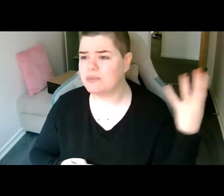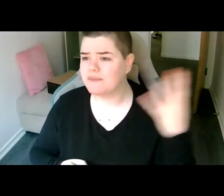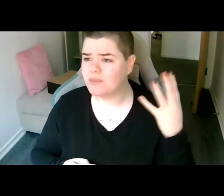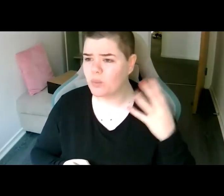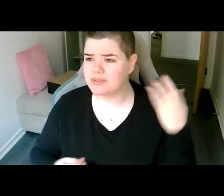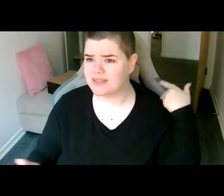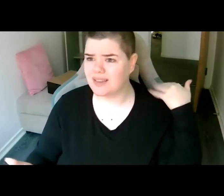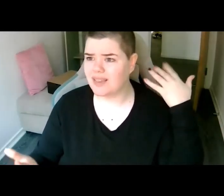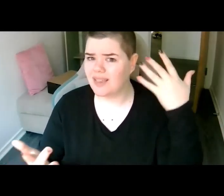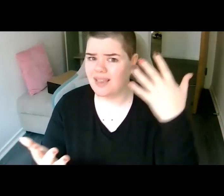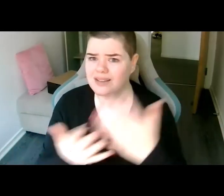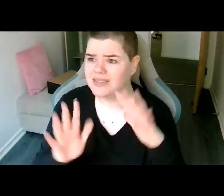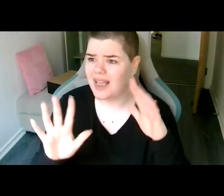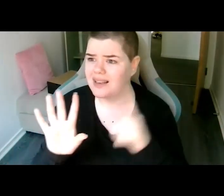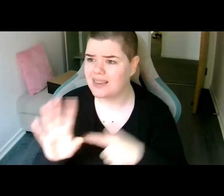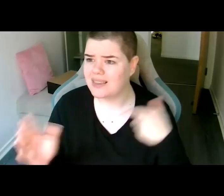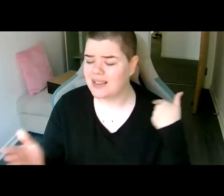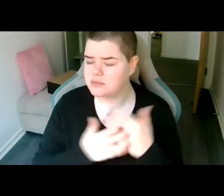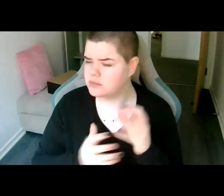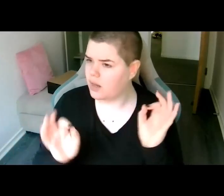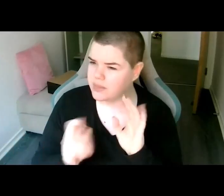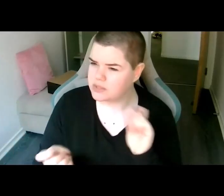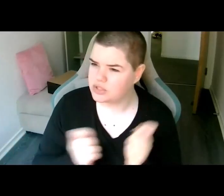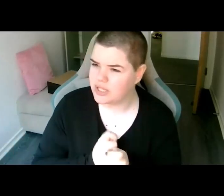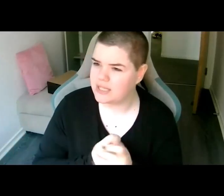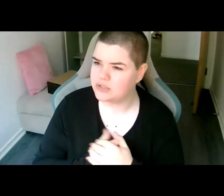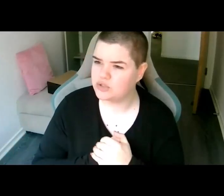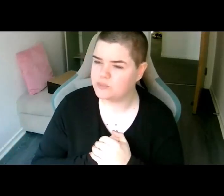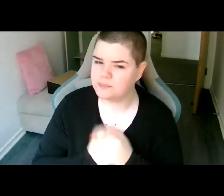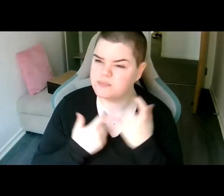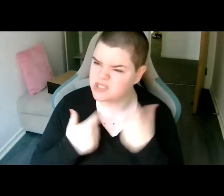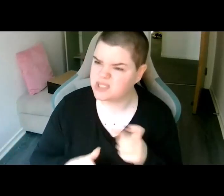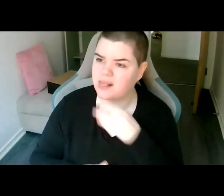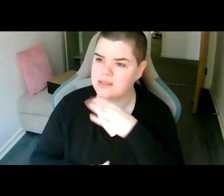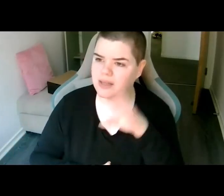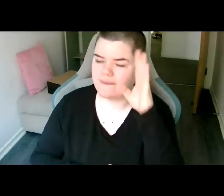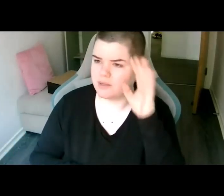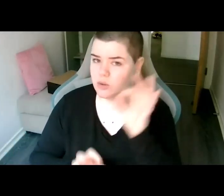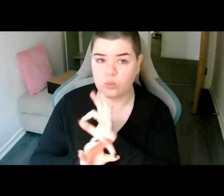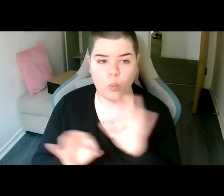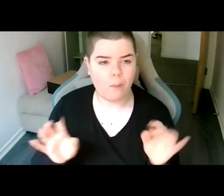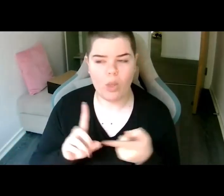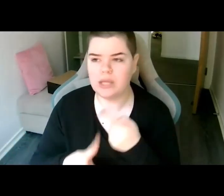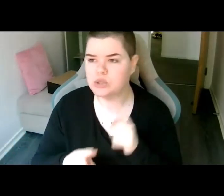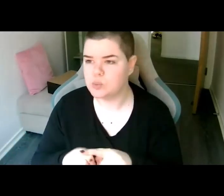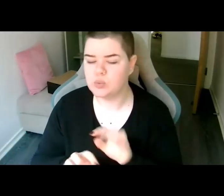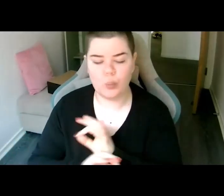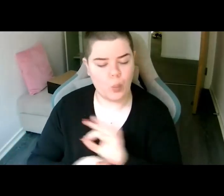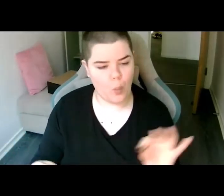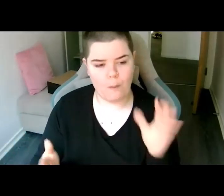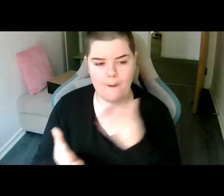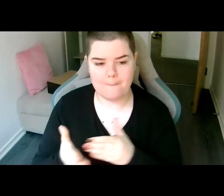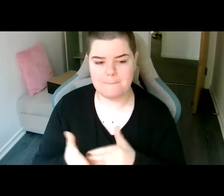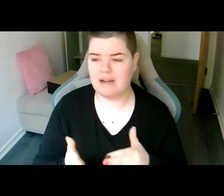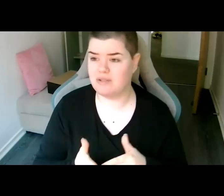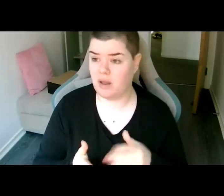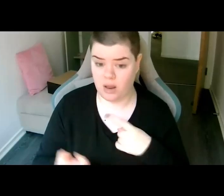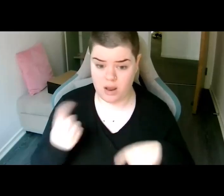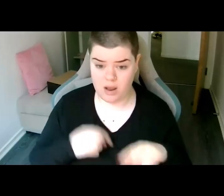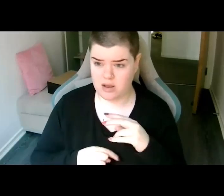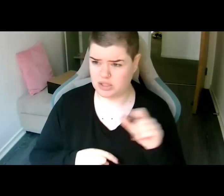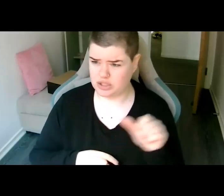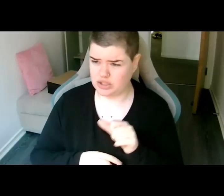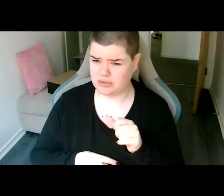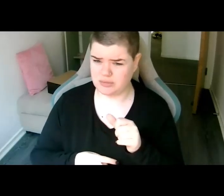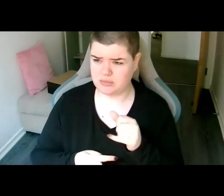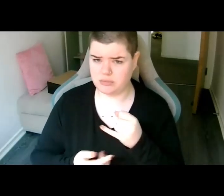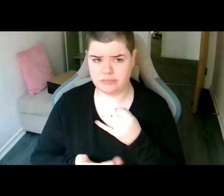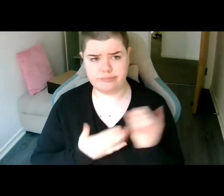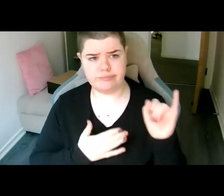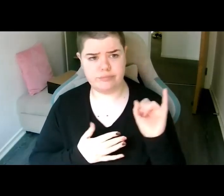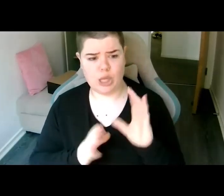Since 2014 in the last decade, over a decade, it feels like nothing has changed. We are still sick of it. No more excuses, no more barriers.